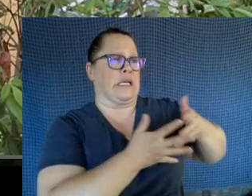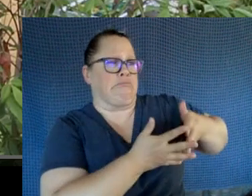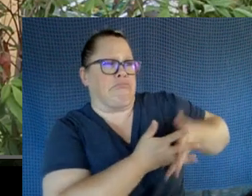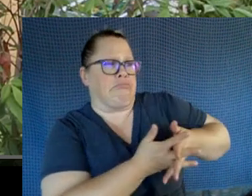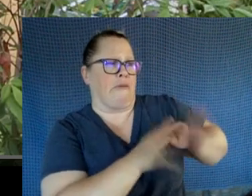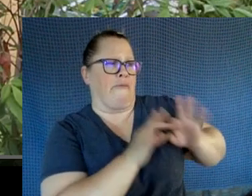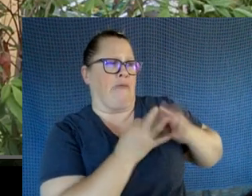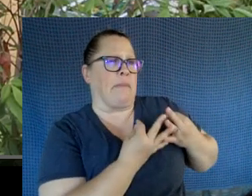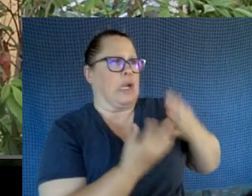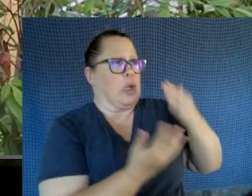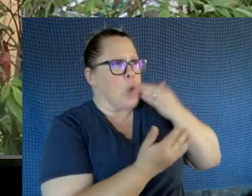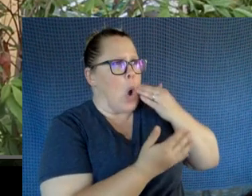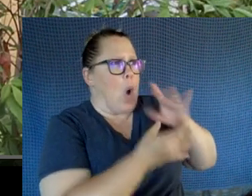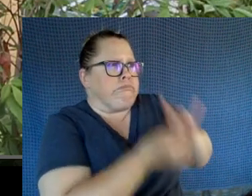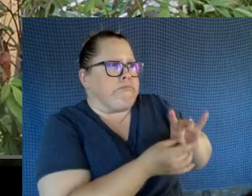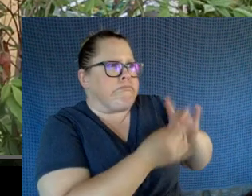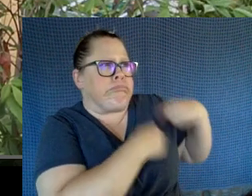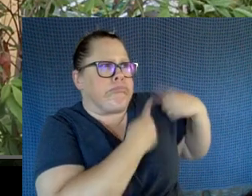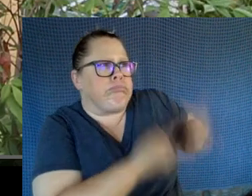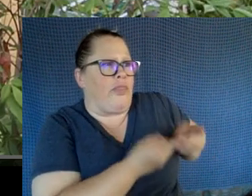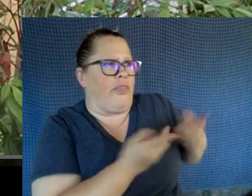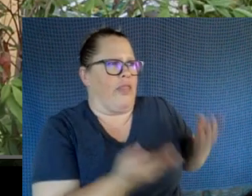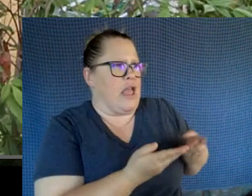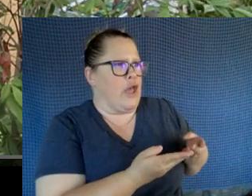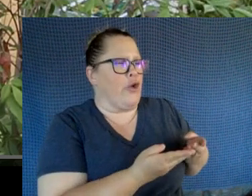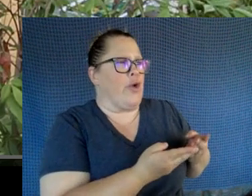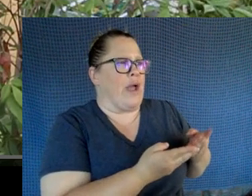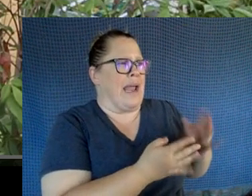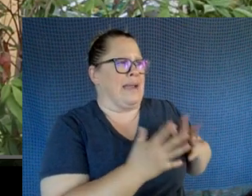And everything that he's known in his short little life he's leaving behind. So it could be a